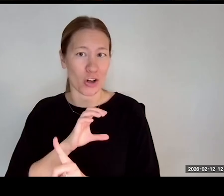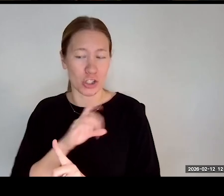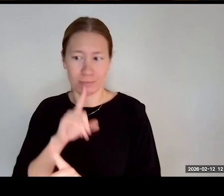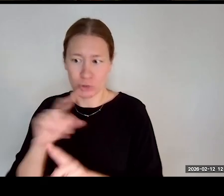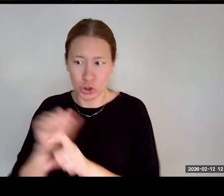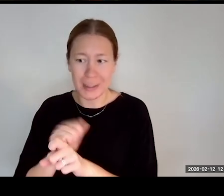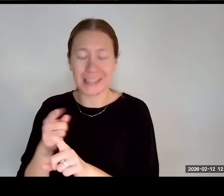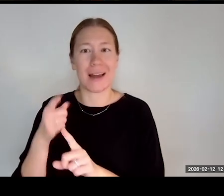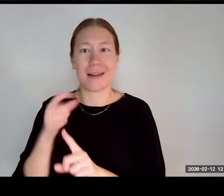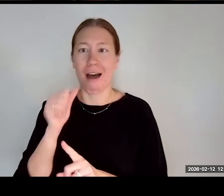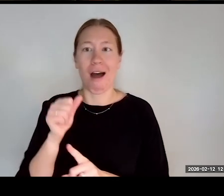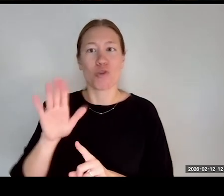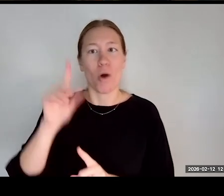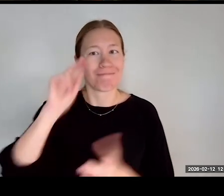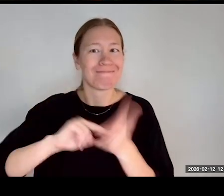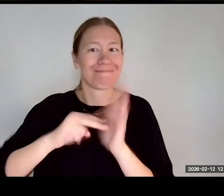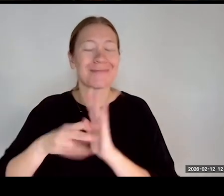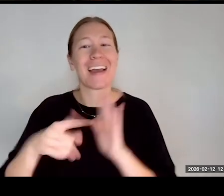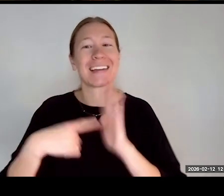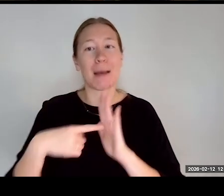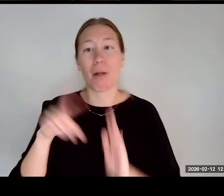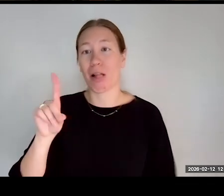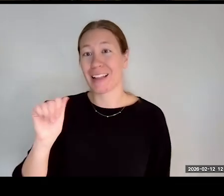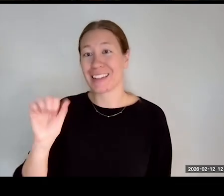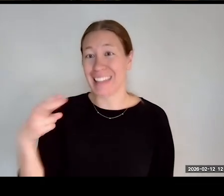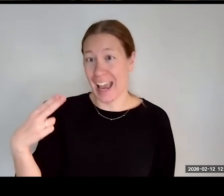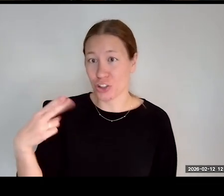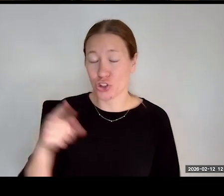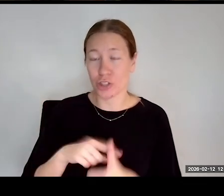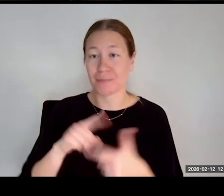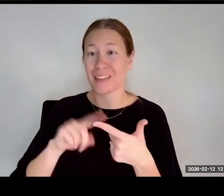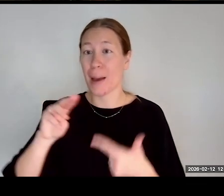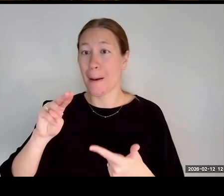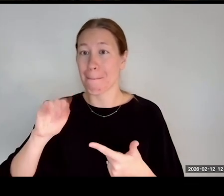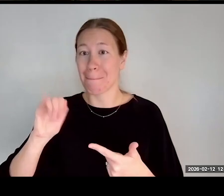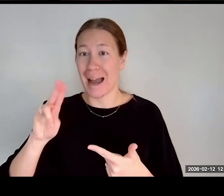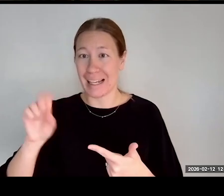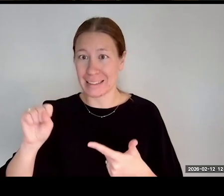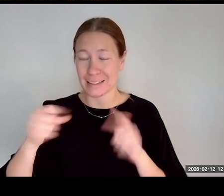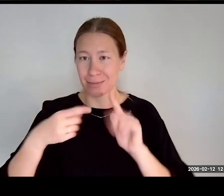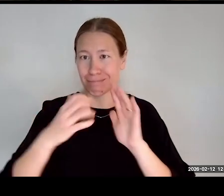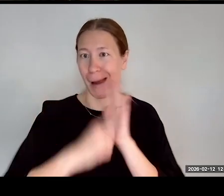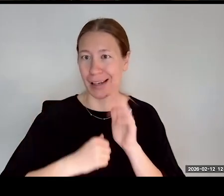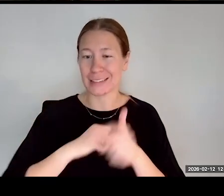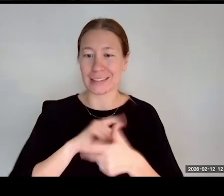that are commonly misused are the dash minus sign en dash and em dash. They're all announced slightly differently